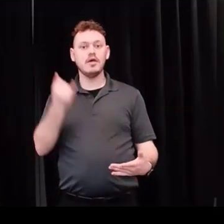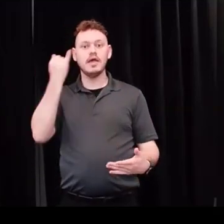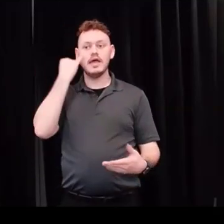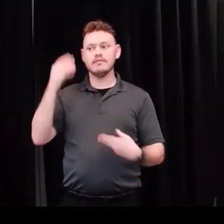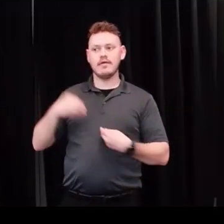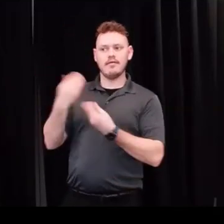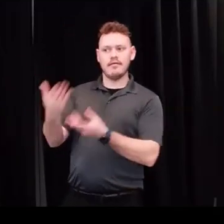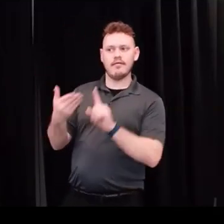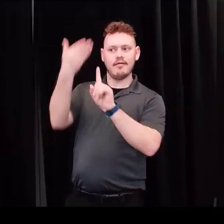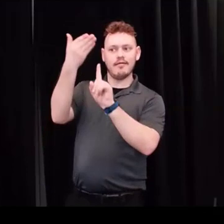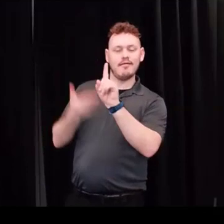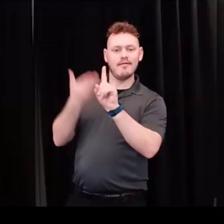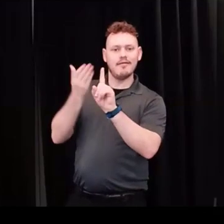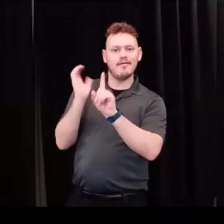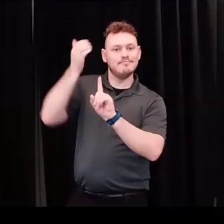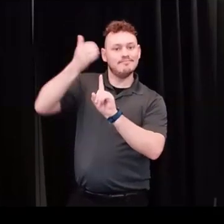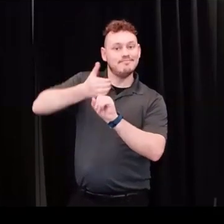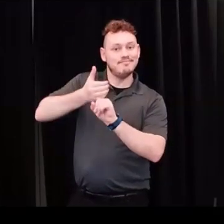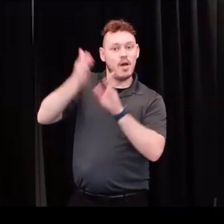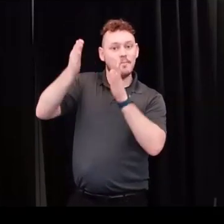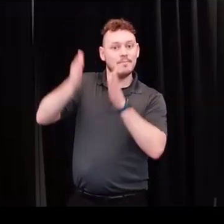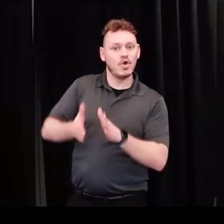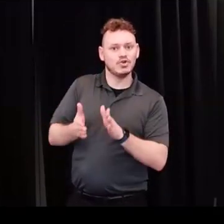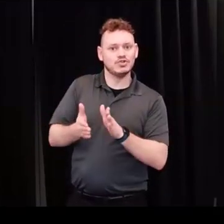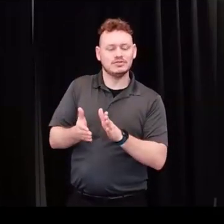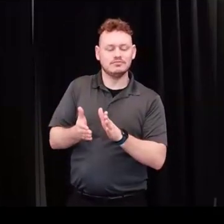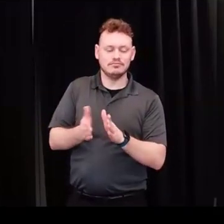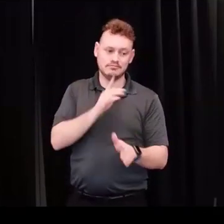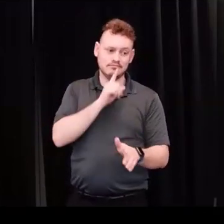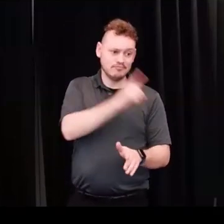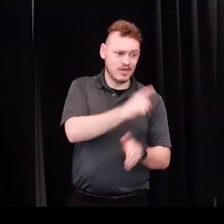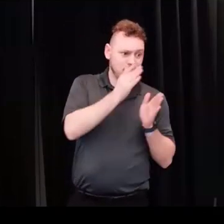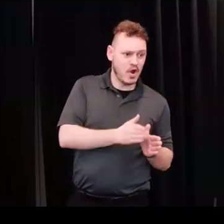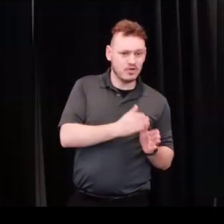person that they might think about, whether that person actually exists, and the people that we're